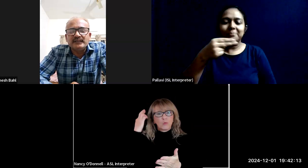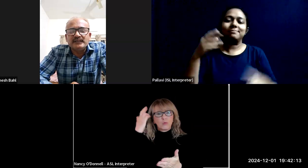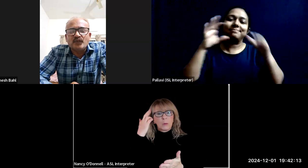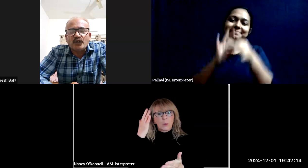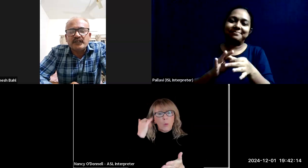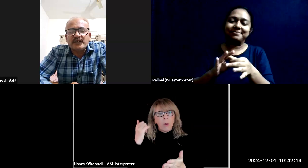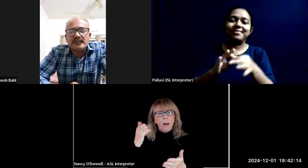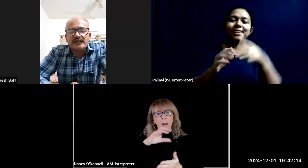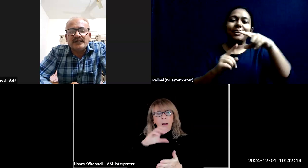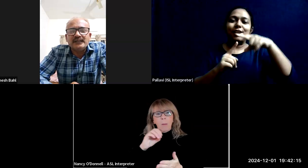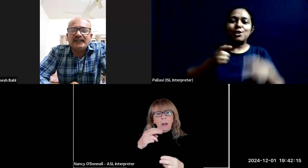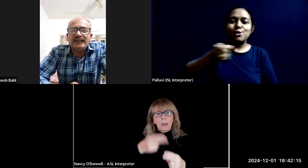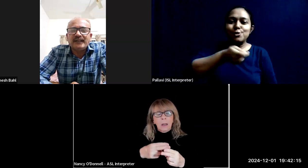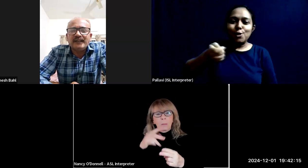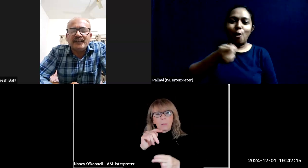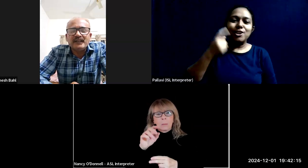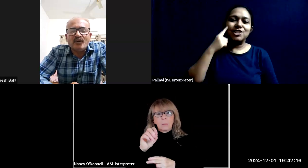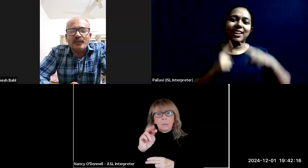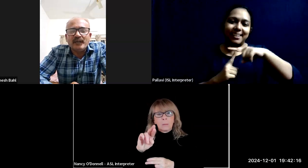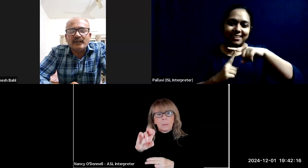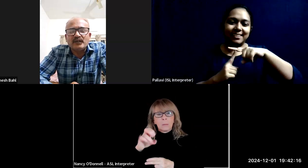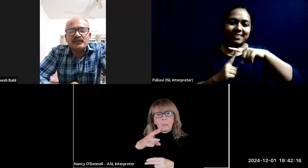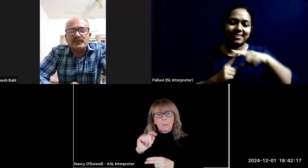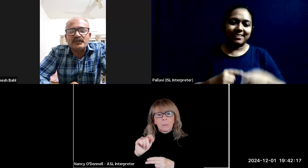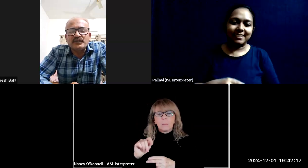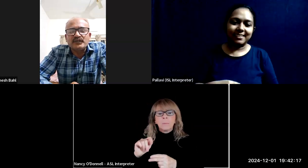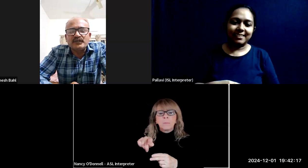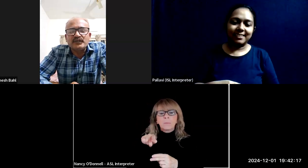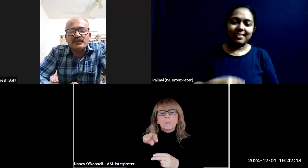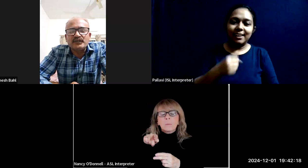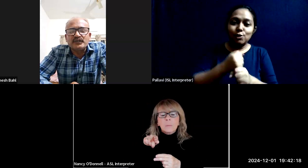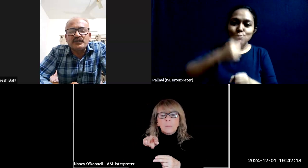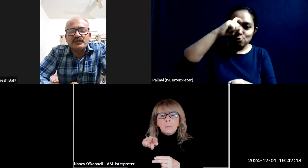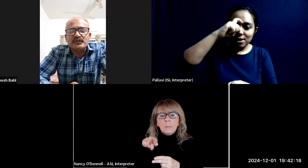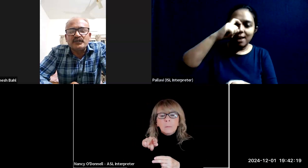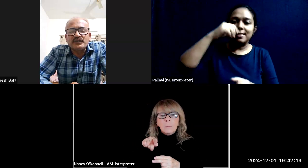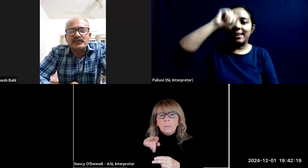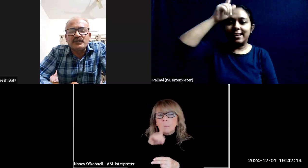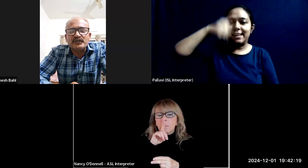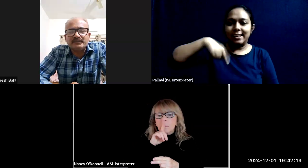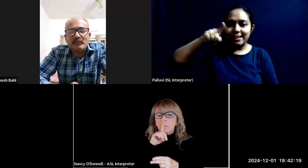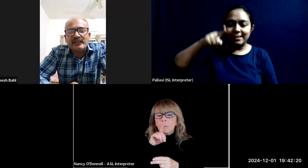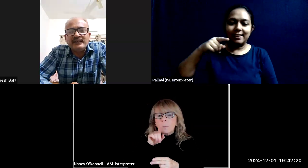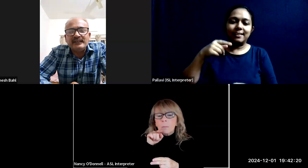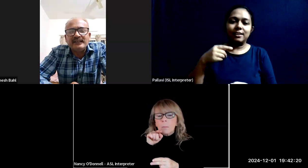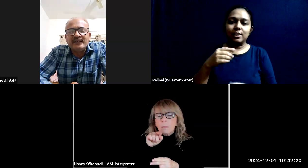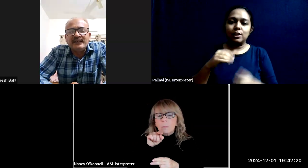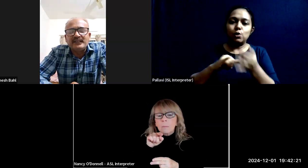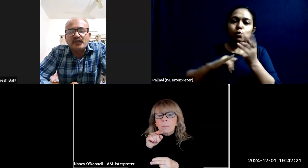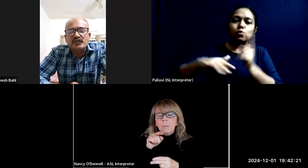Torchit under Indian government under Gujarat is a social startup company.